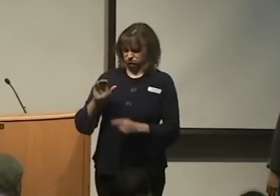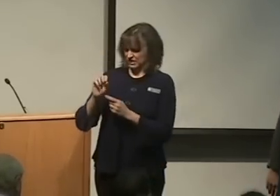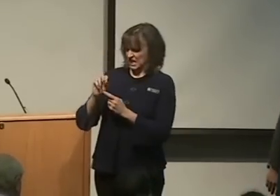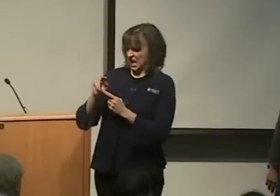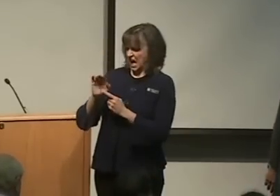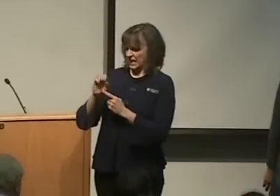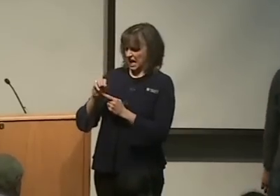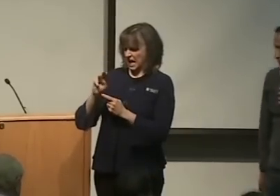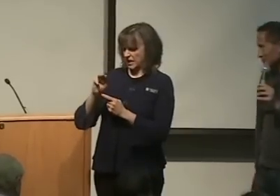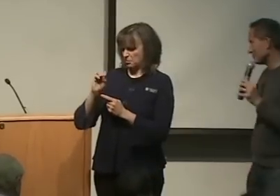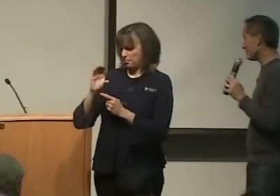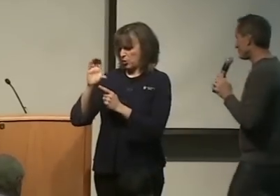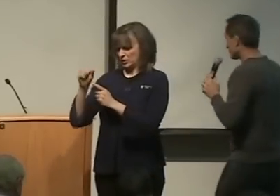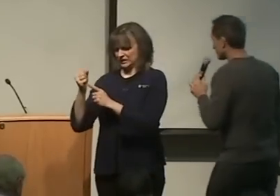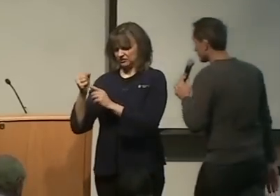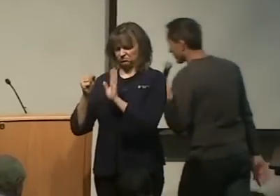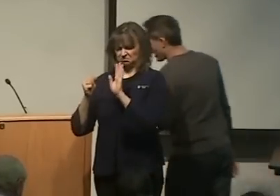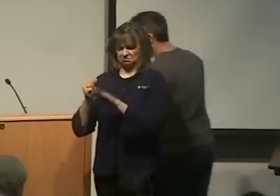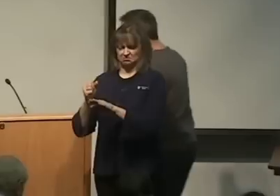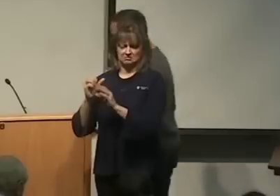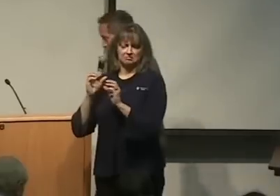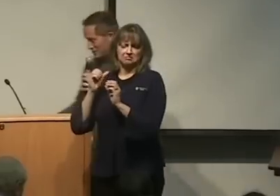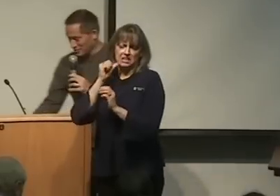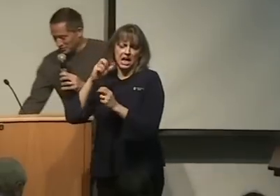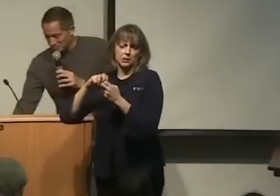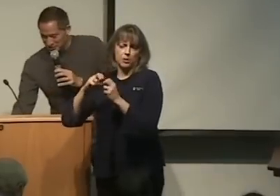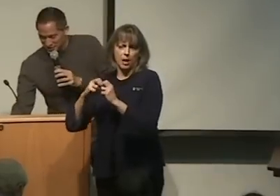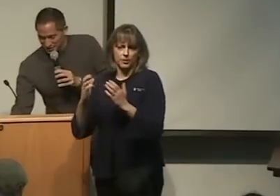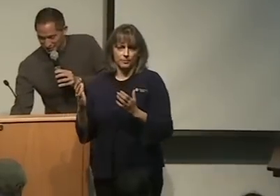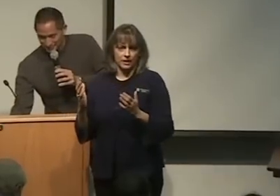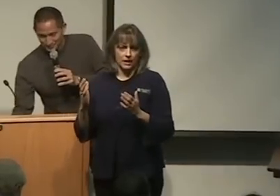a problem. I hope we don't say oops.